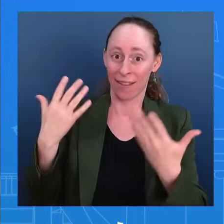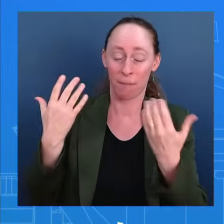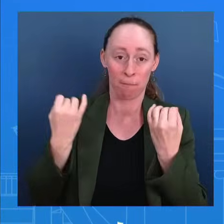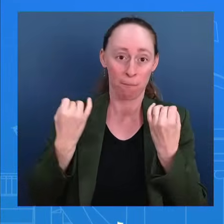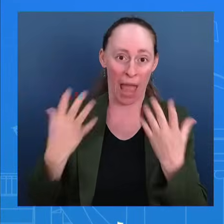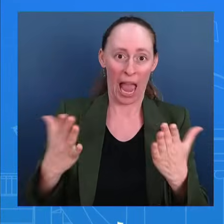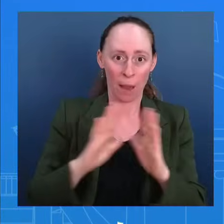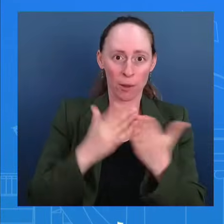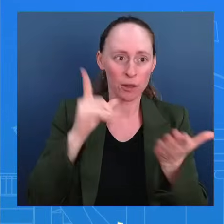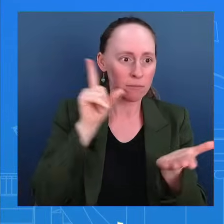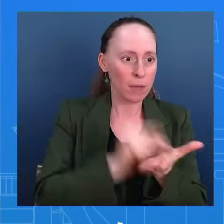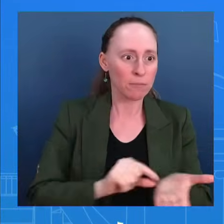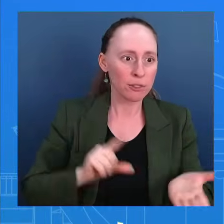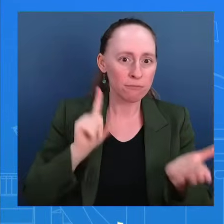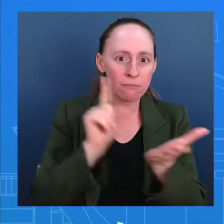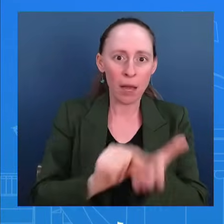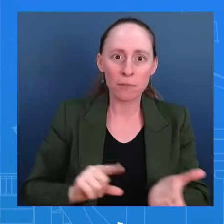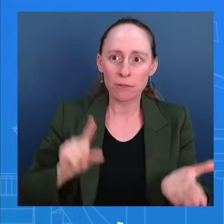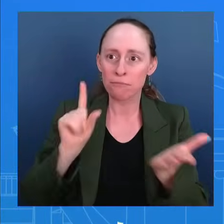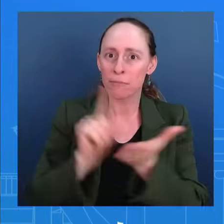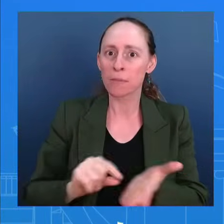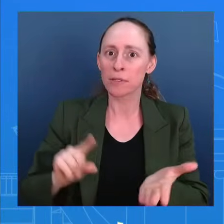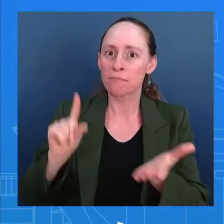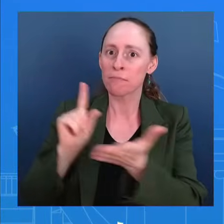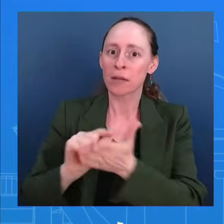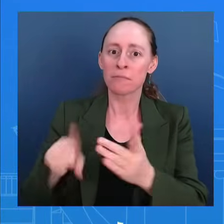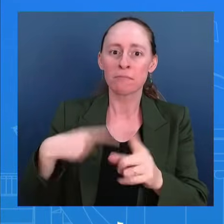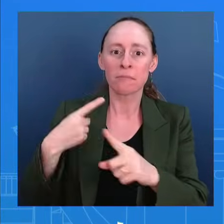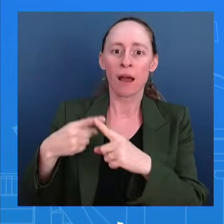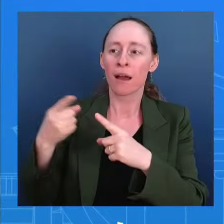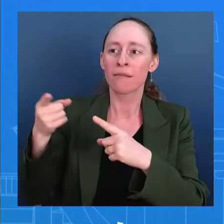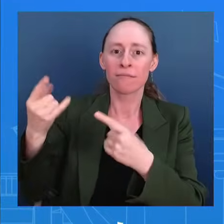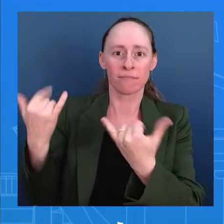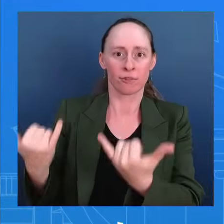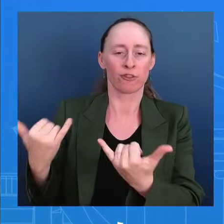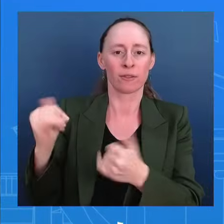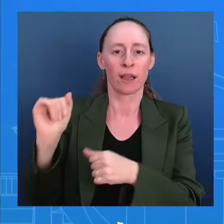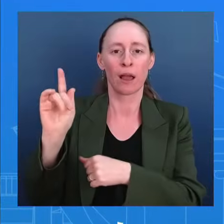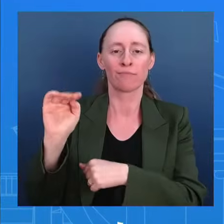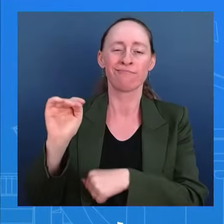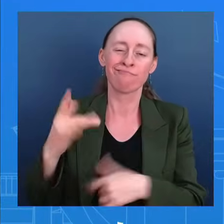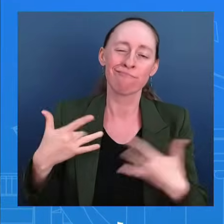Nothing atypical about that. I'm not going to weigh in on particulars in each one of those books.